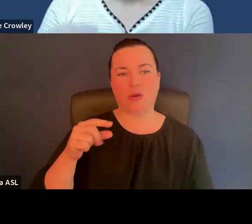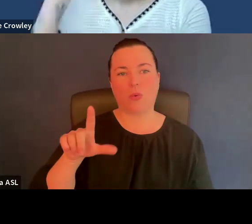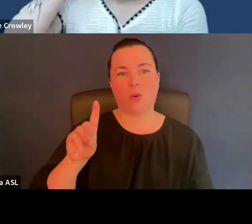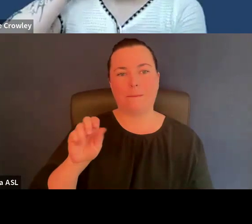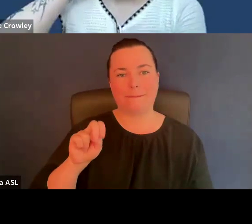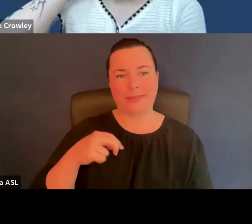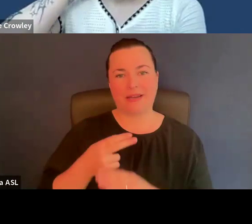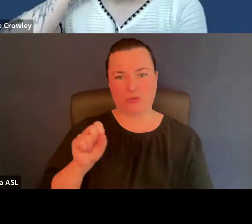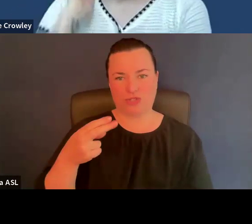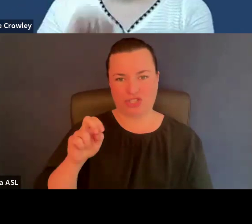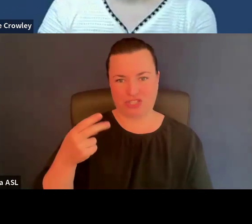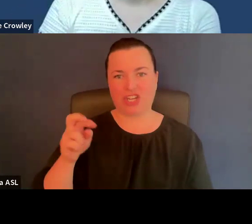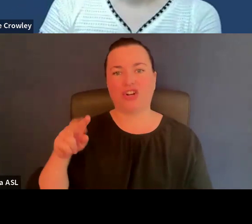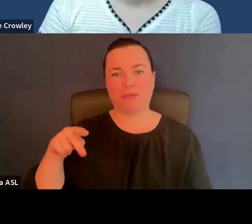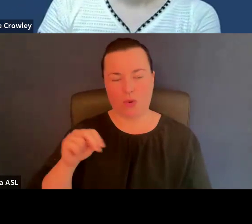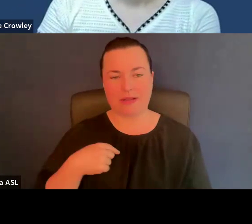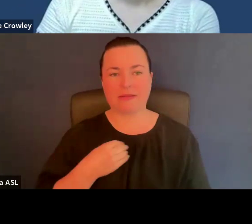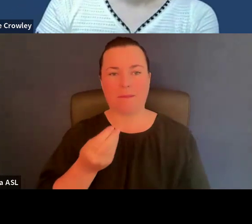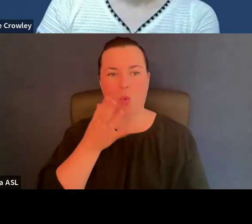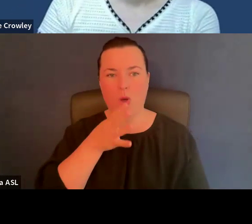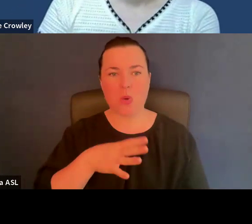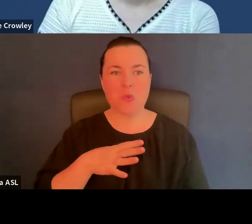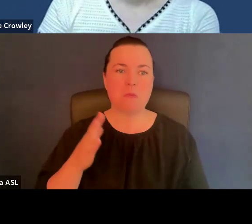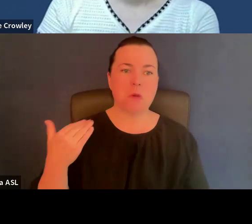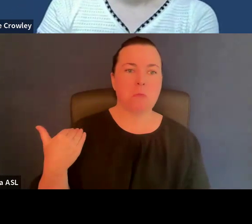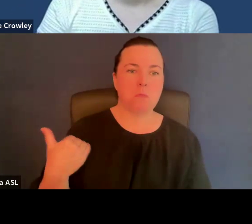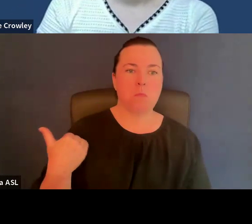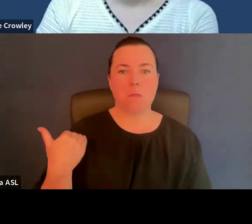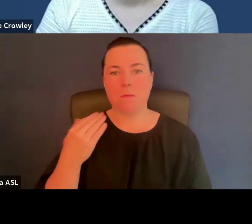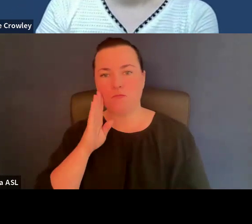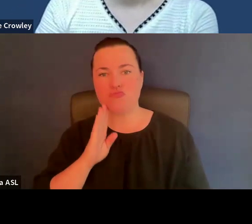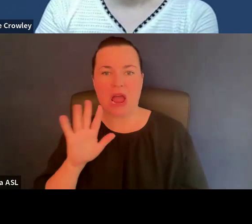I am a white woman with medium long brownish hair, light brown hair.